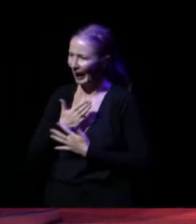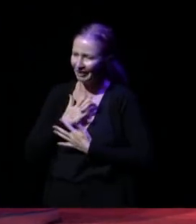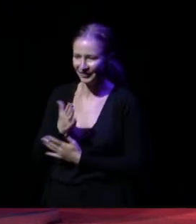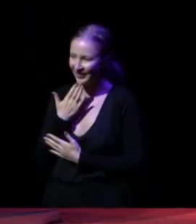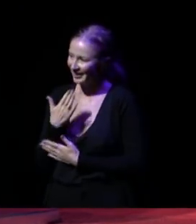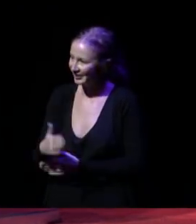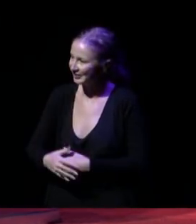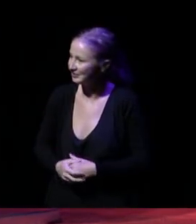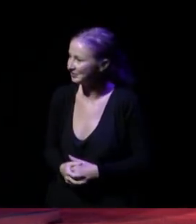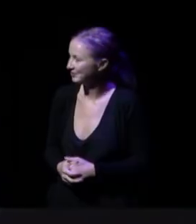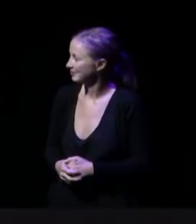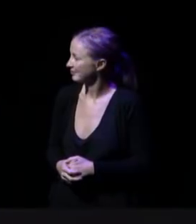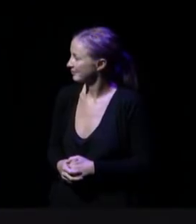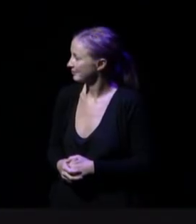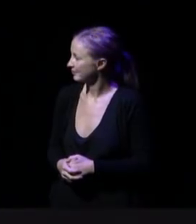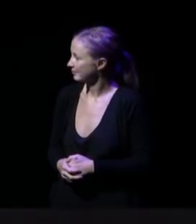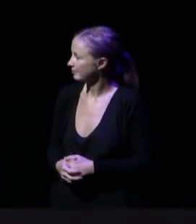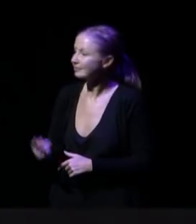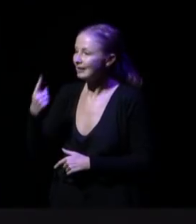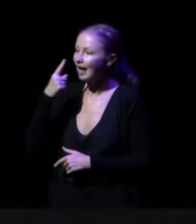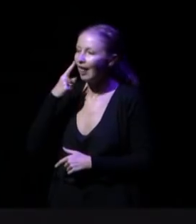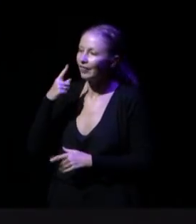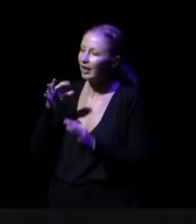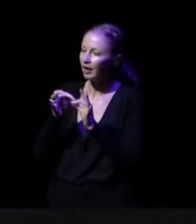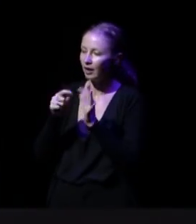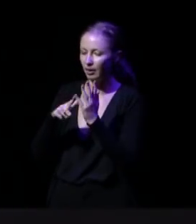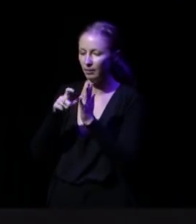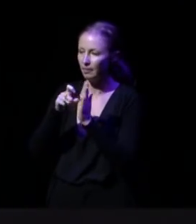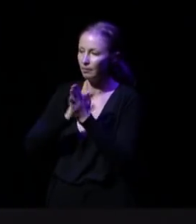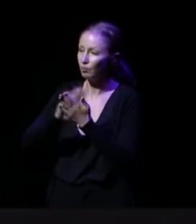I would say that Buddhism played a big part in my life, you know.